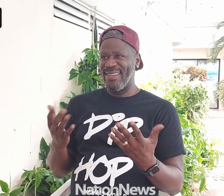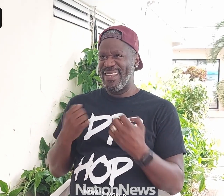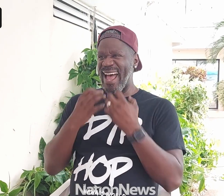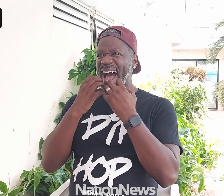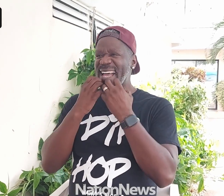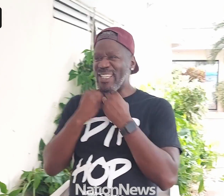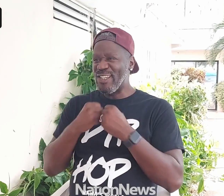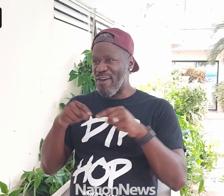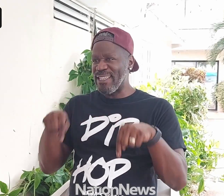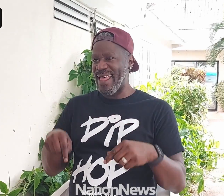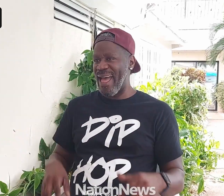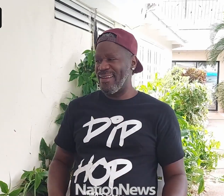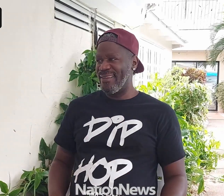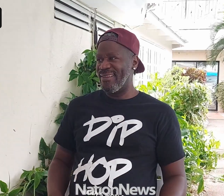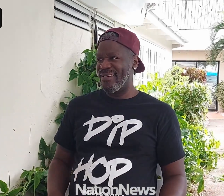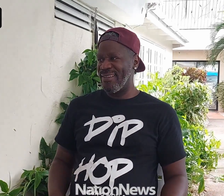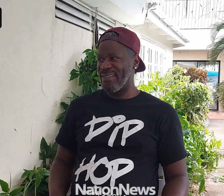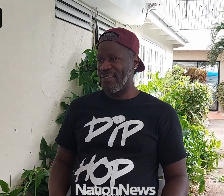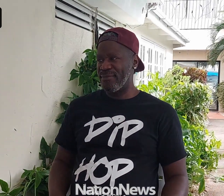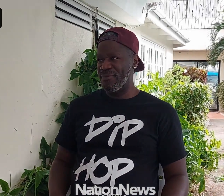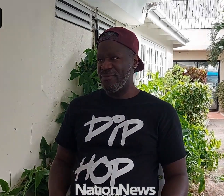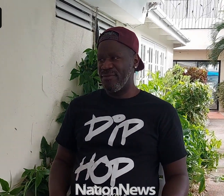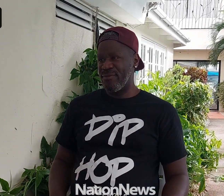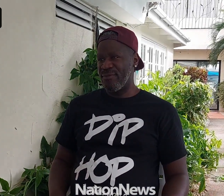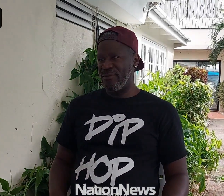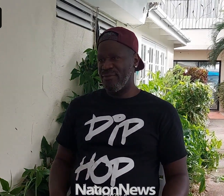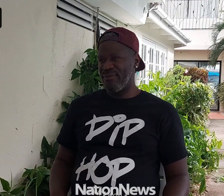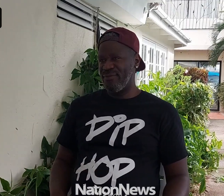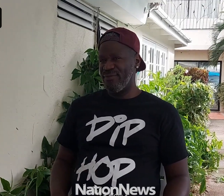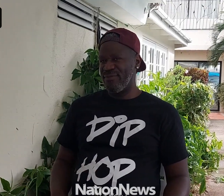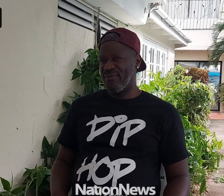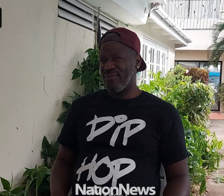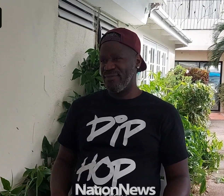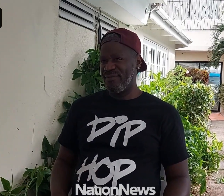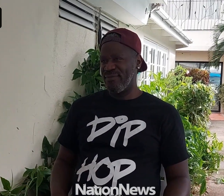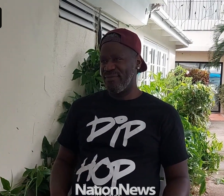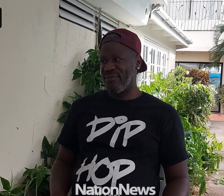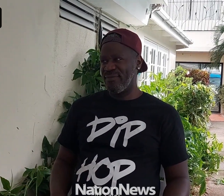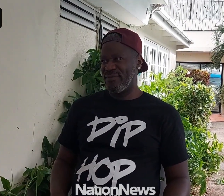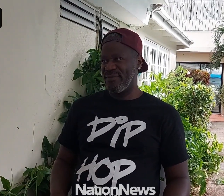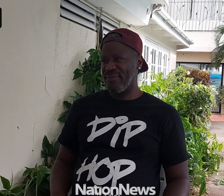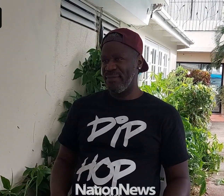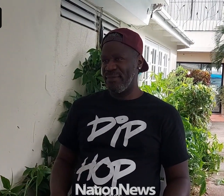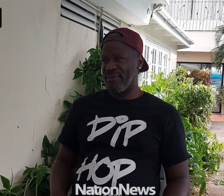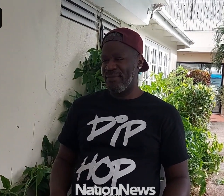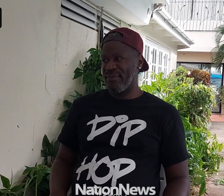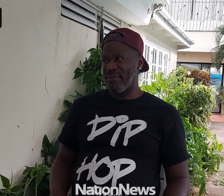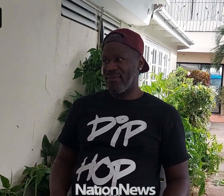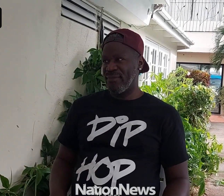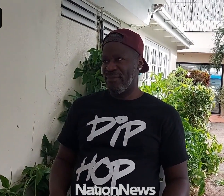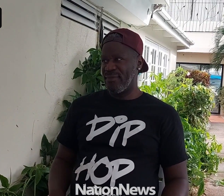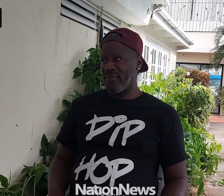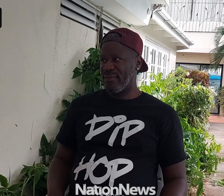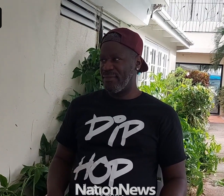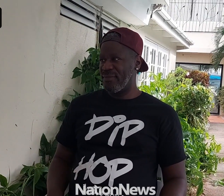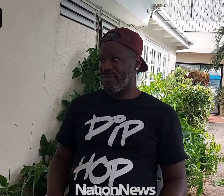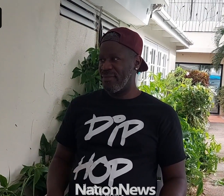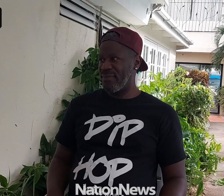who or what I identify I cherish my language is there anything else I did not ask that you might